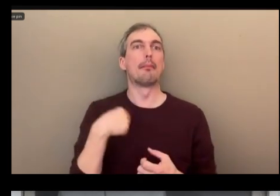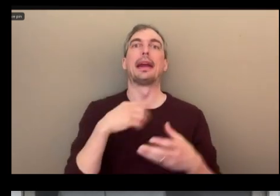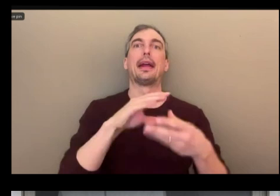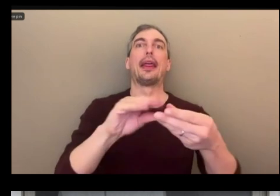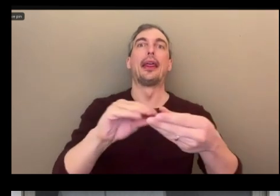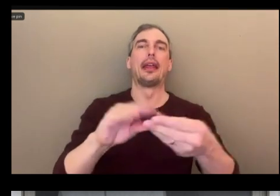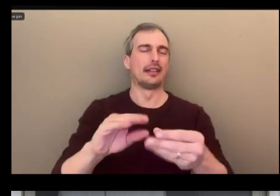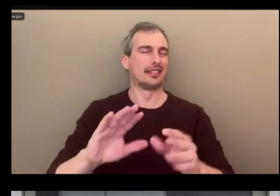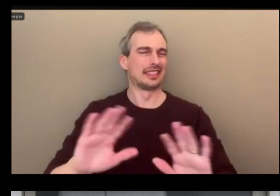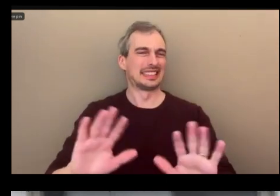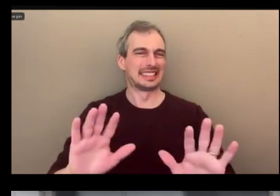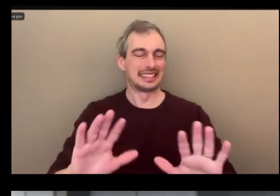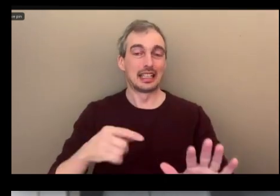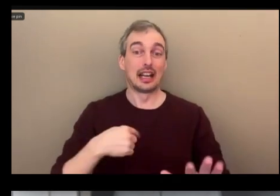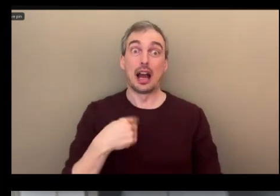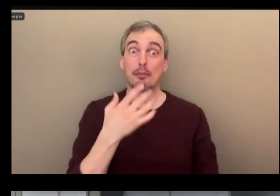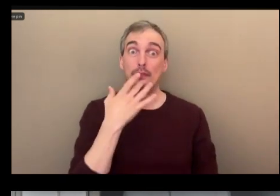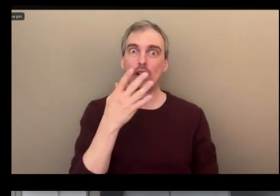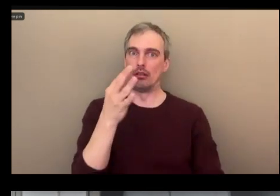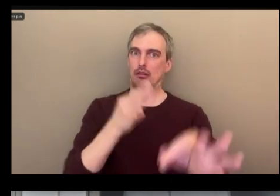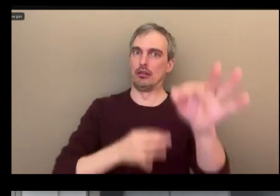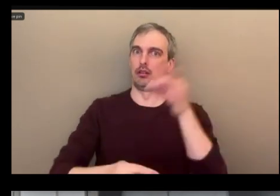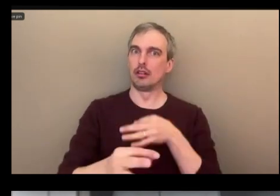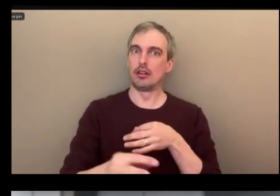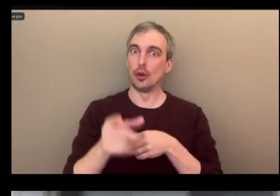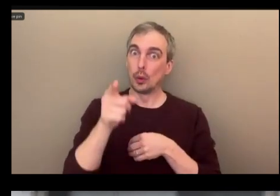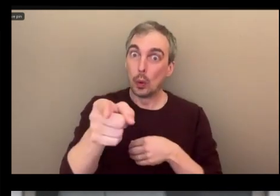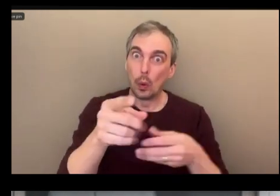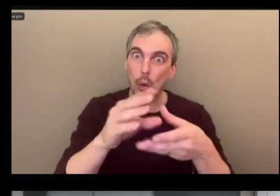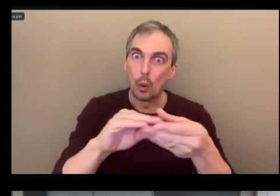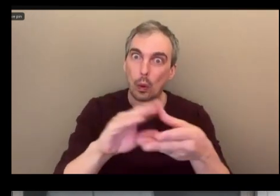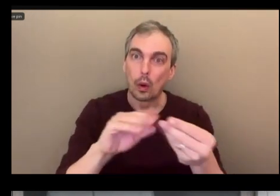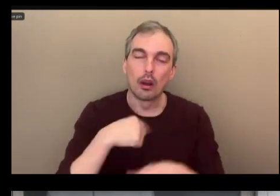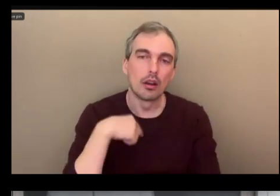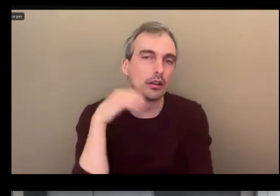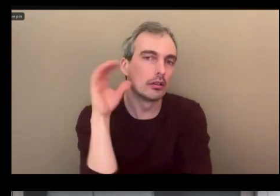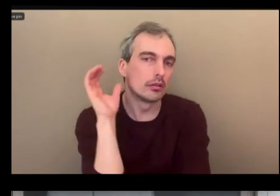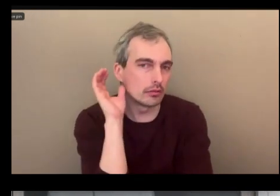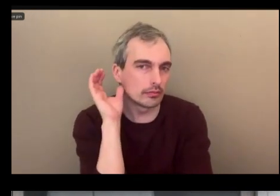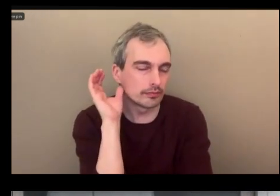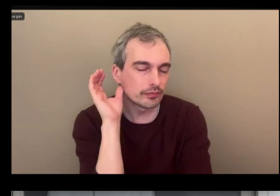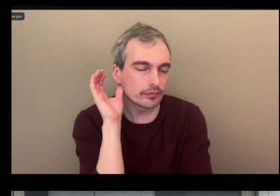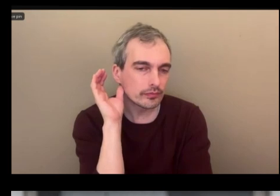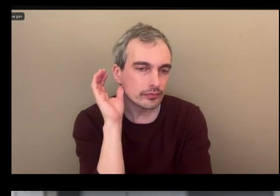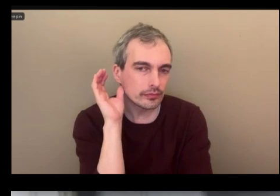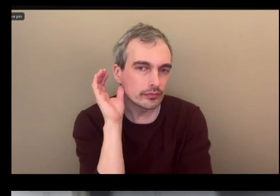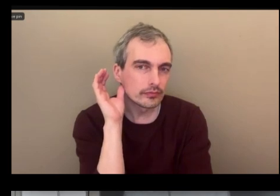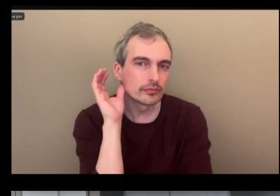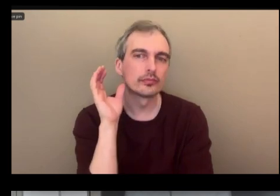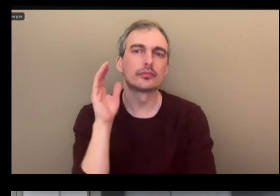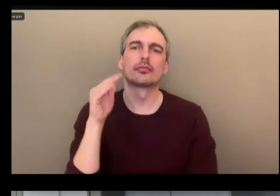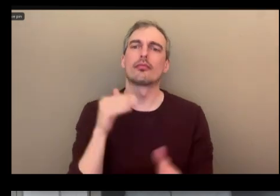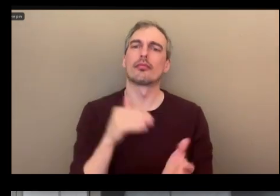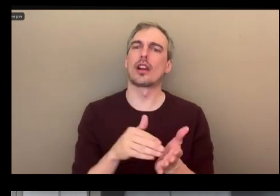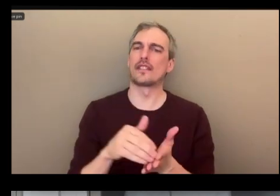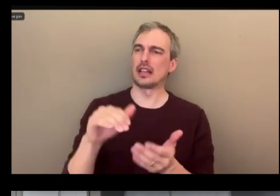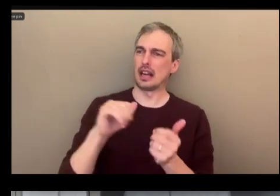How they've taken a device -- we don't think about how they're utilizing it. We're going based on what we know the device can do. And they're like...